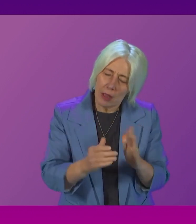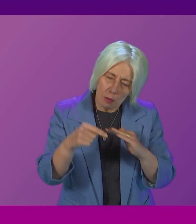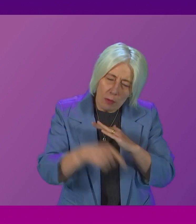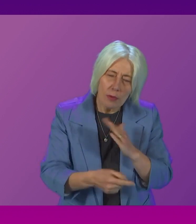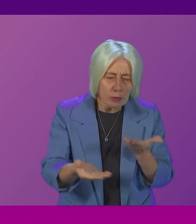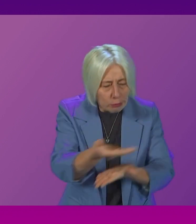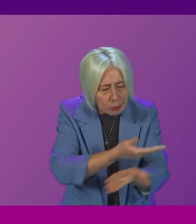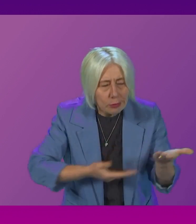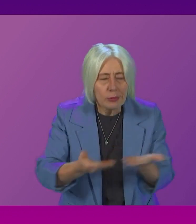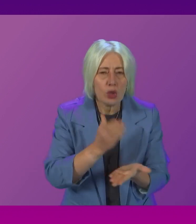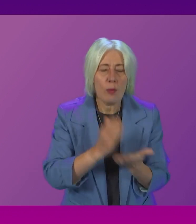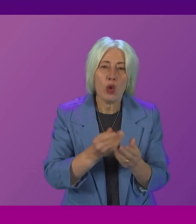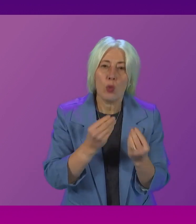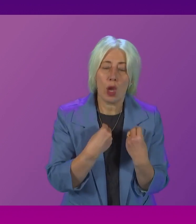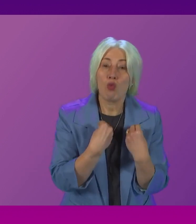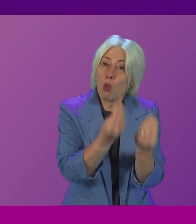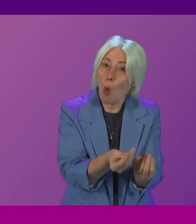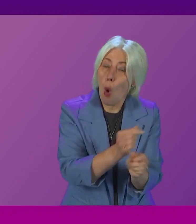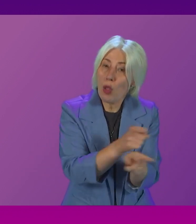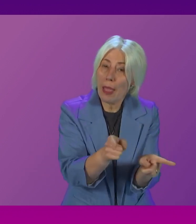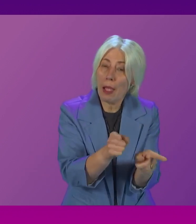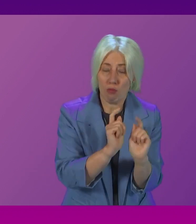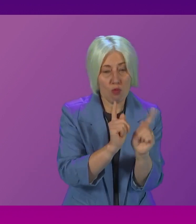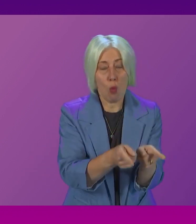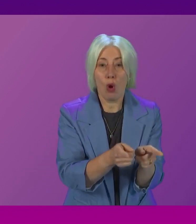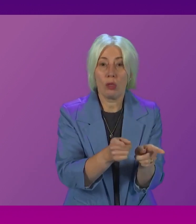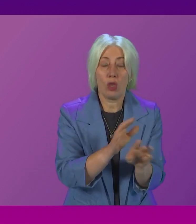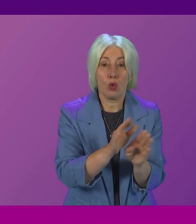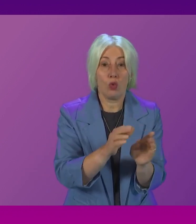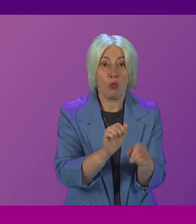possible to reward them appropriately and to avoid any disruption in our health service.